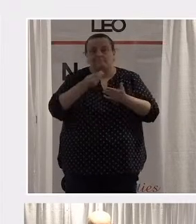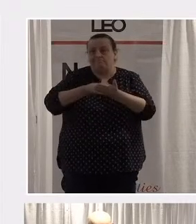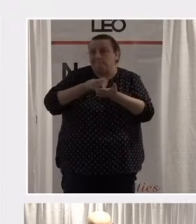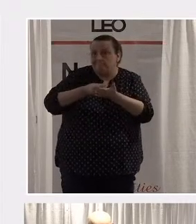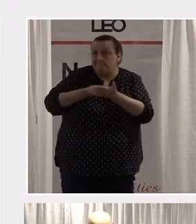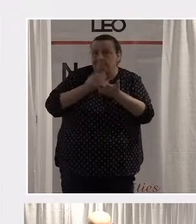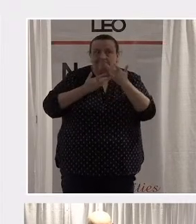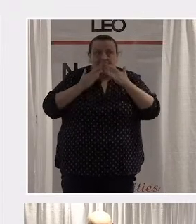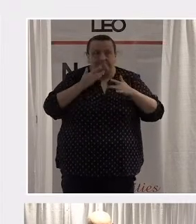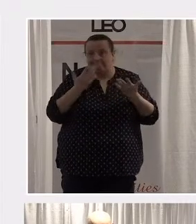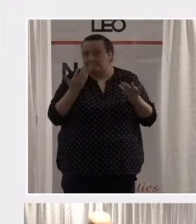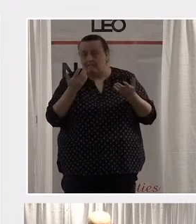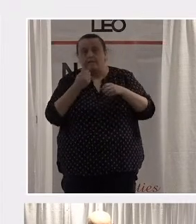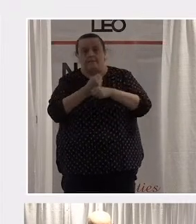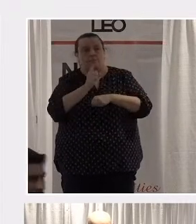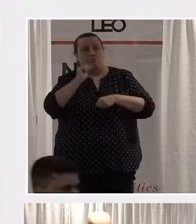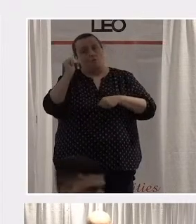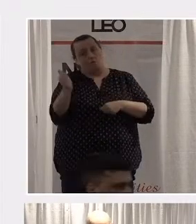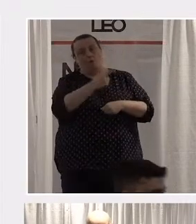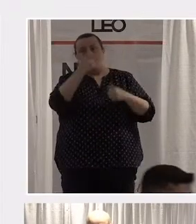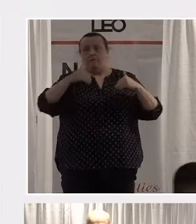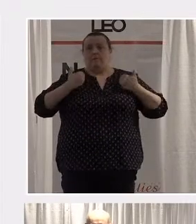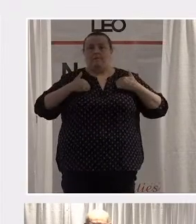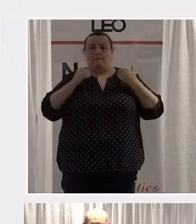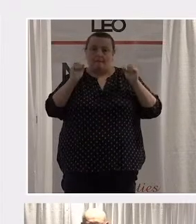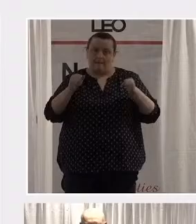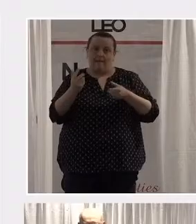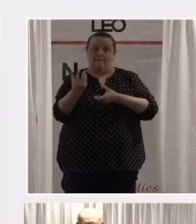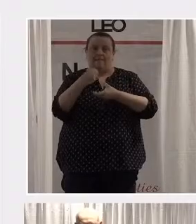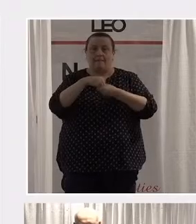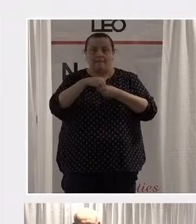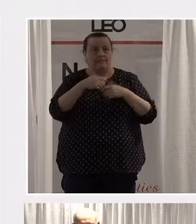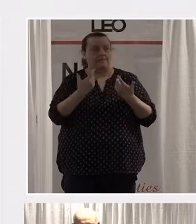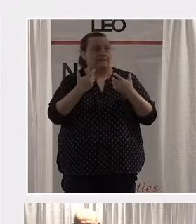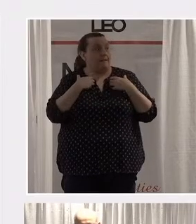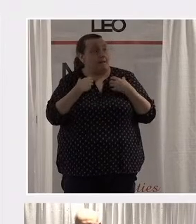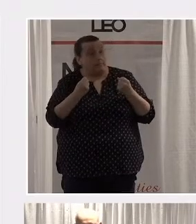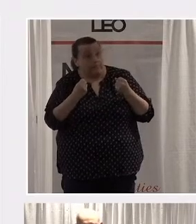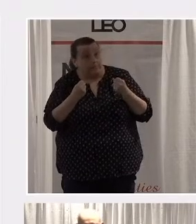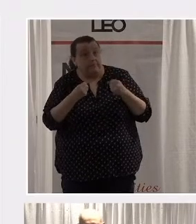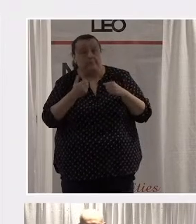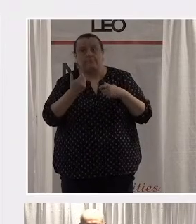ENSURING THAT ALL YOUNG PEOPLE CAN ENGAGE IN HEALTH INITIATIVES.